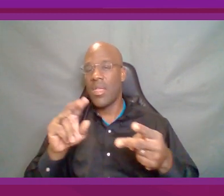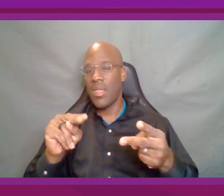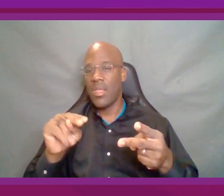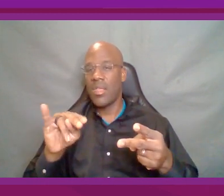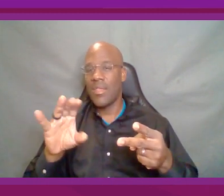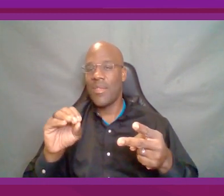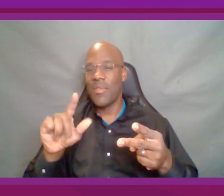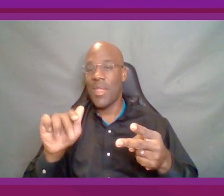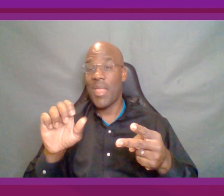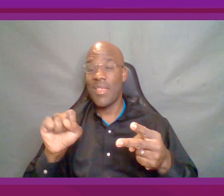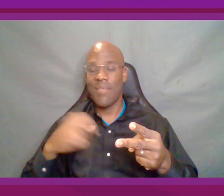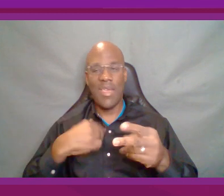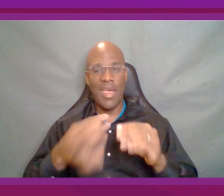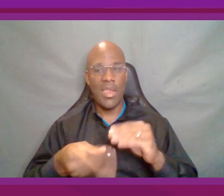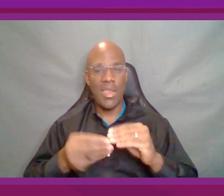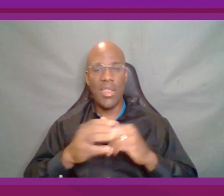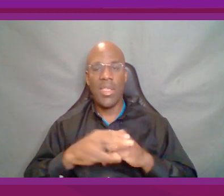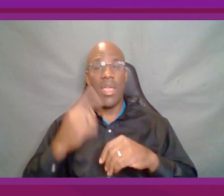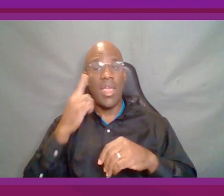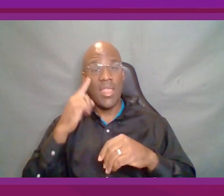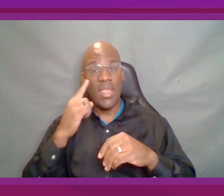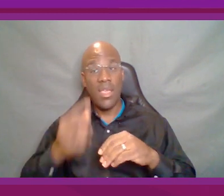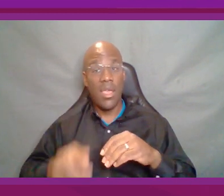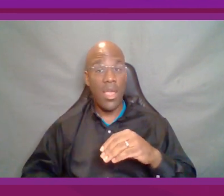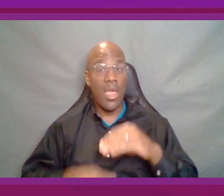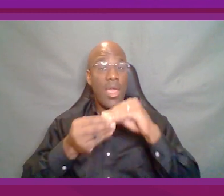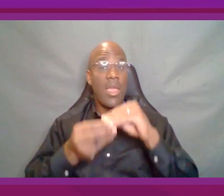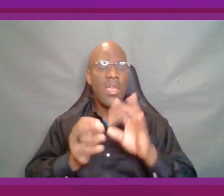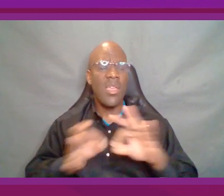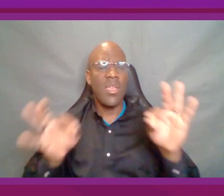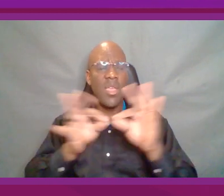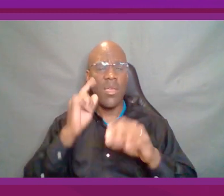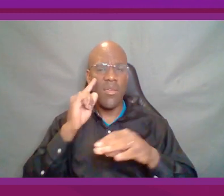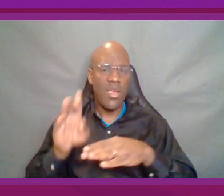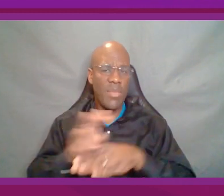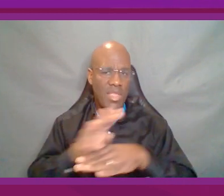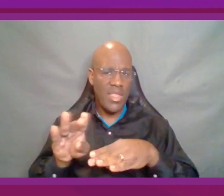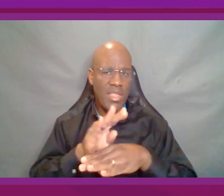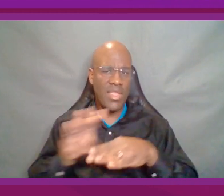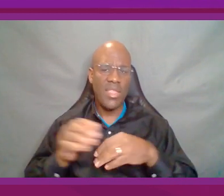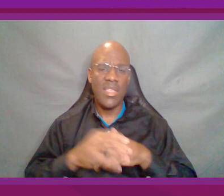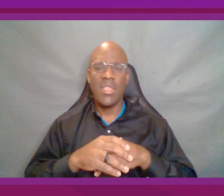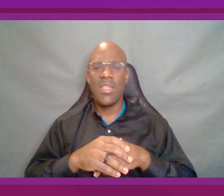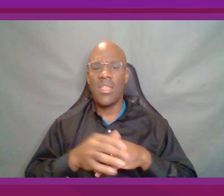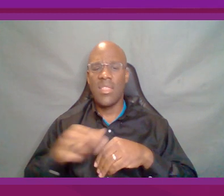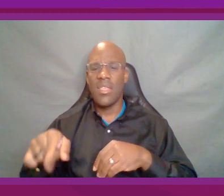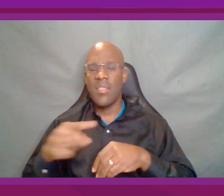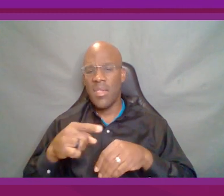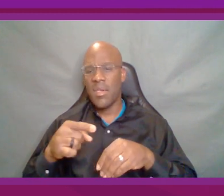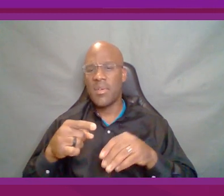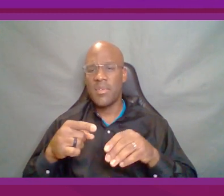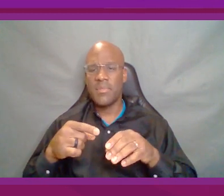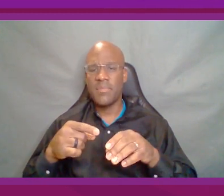I think on top of all of this it's critical for businesses who are creating these roles within